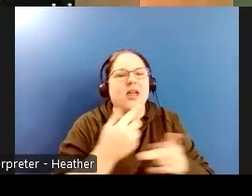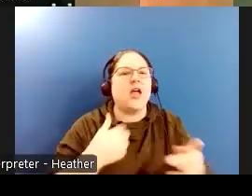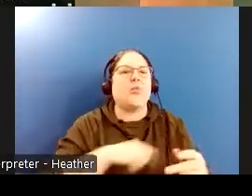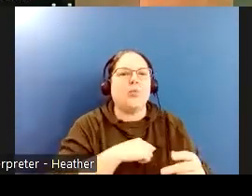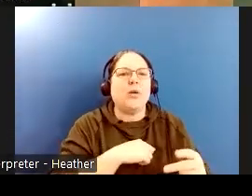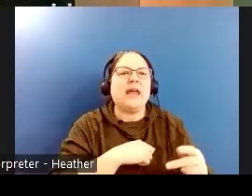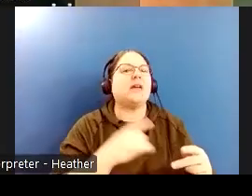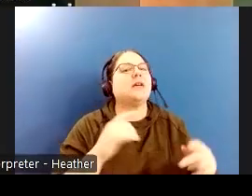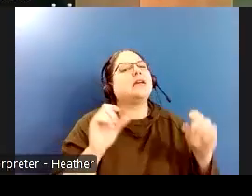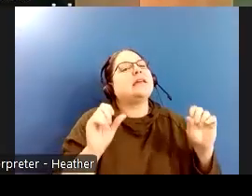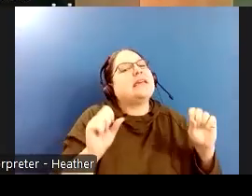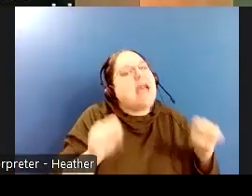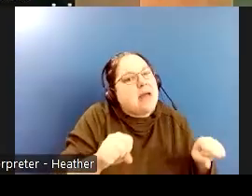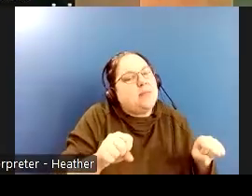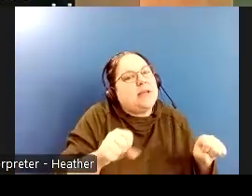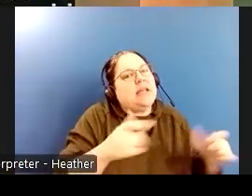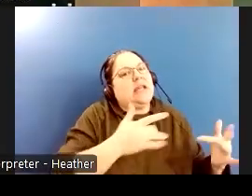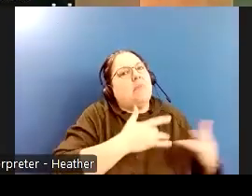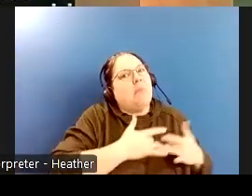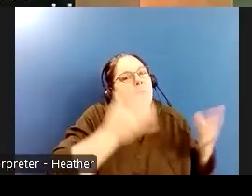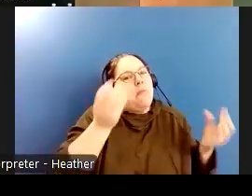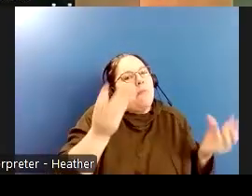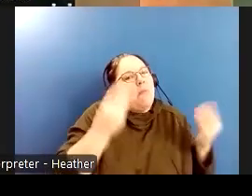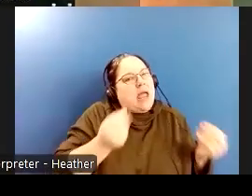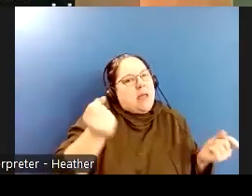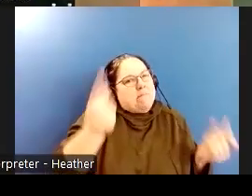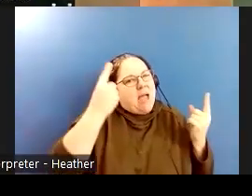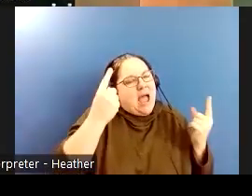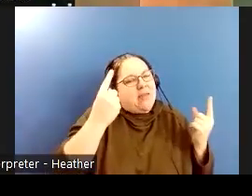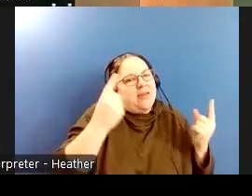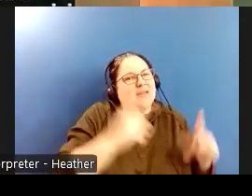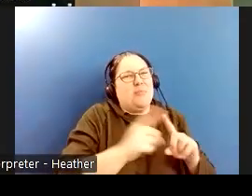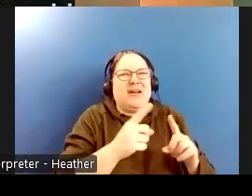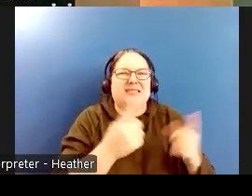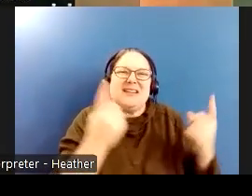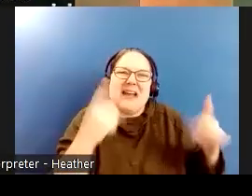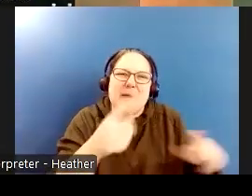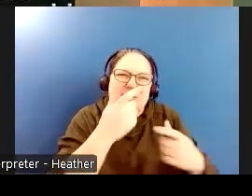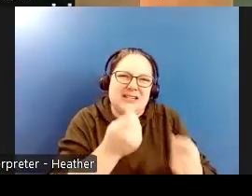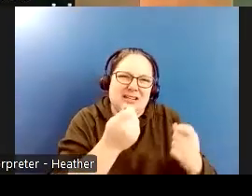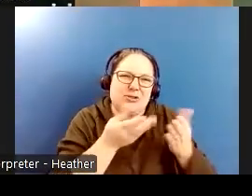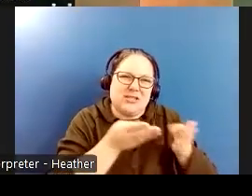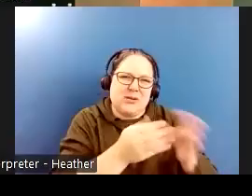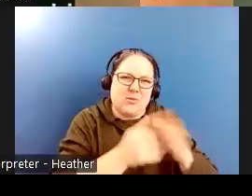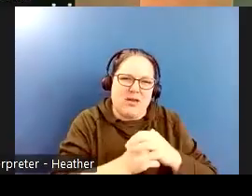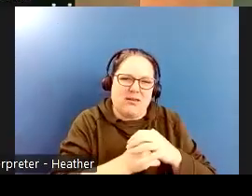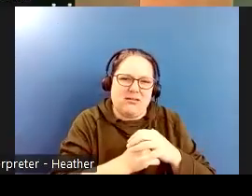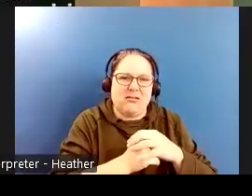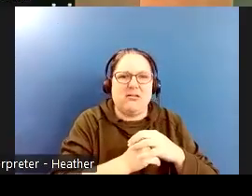than most um but that happens and it's sort of very intriguing right um and empathy is a sort of